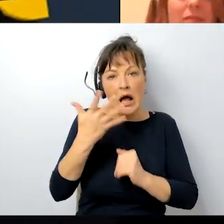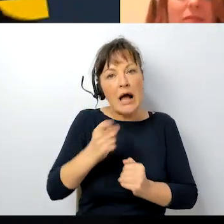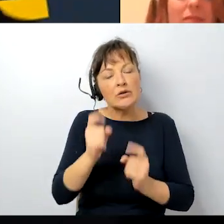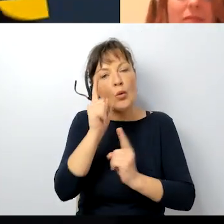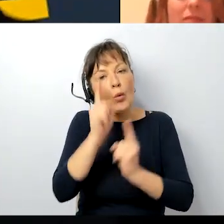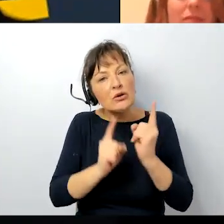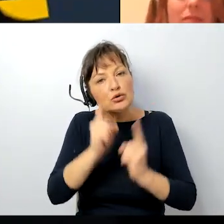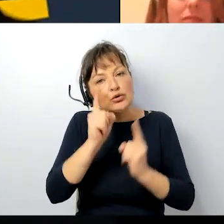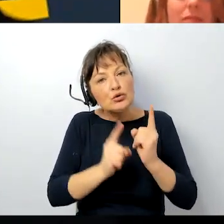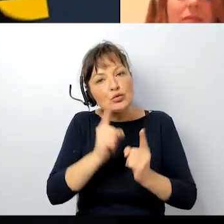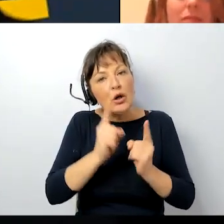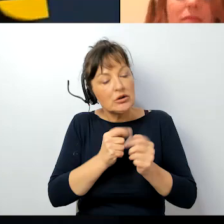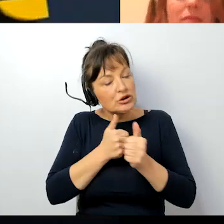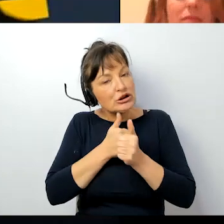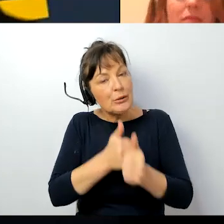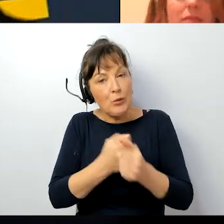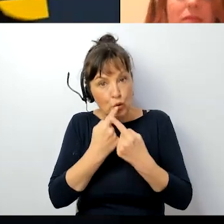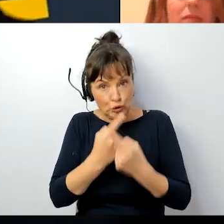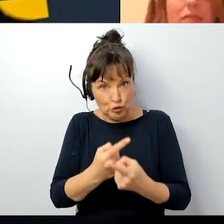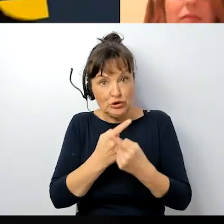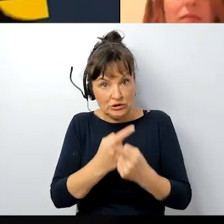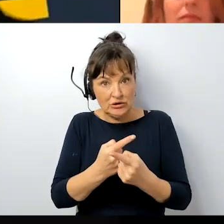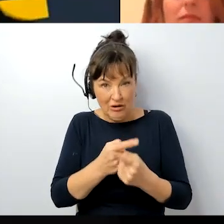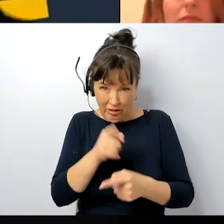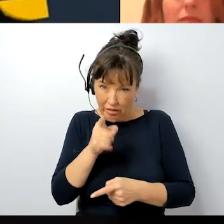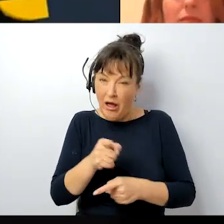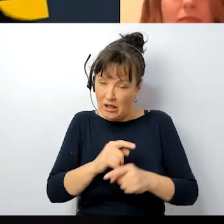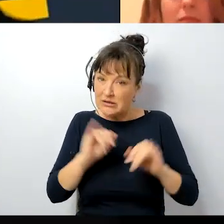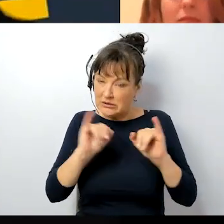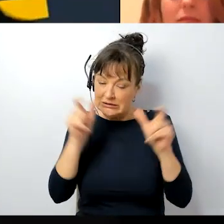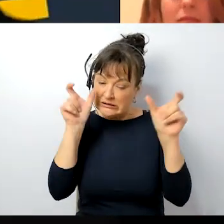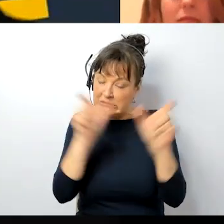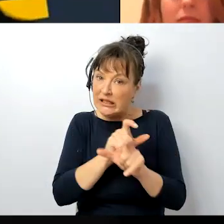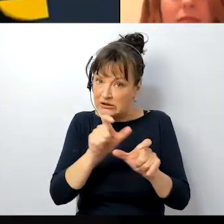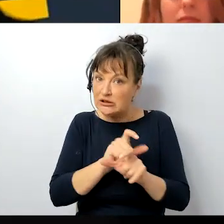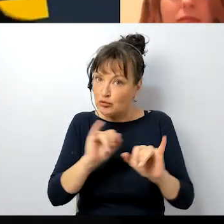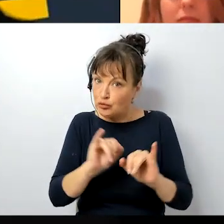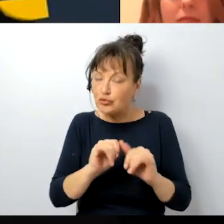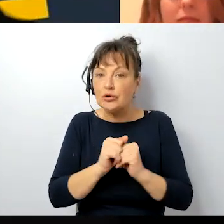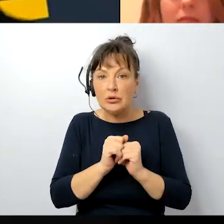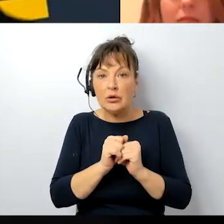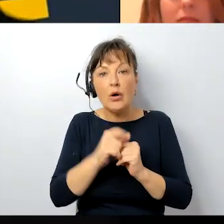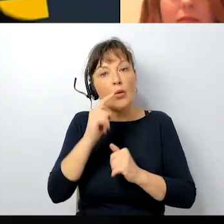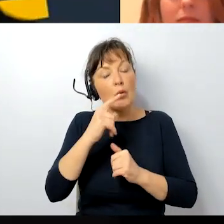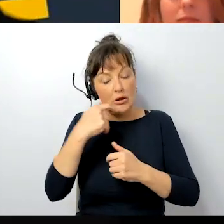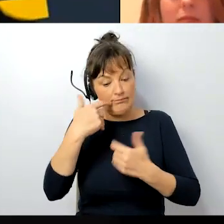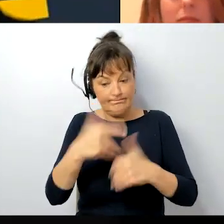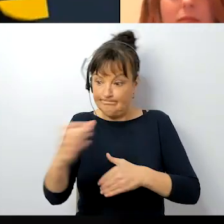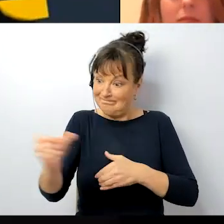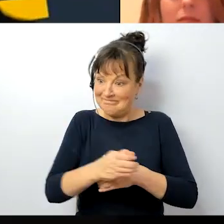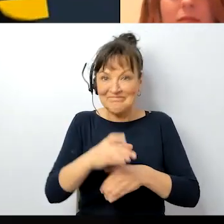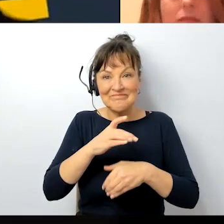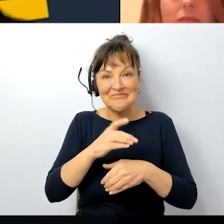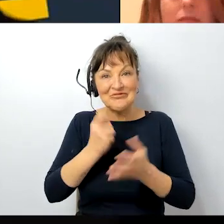So Ross all throughout his schooling had a one-to-one support tutor, that's the degree of